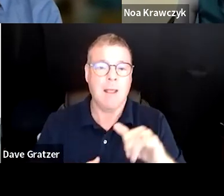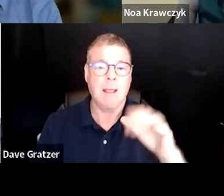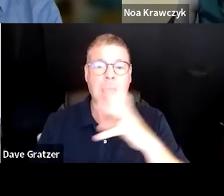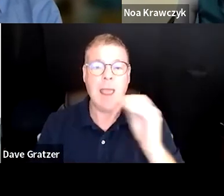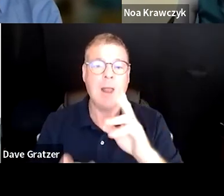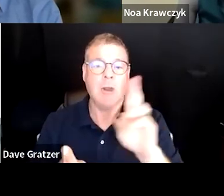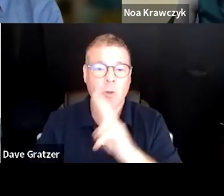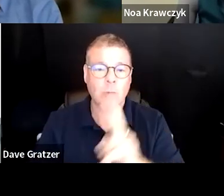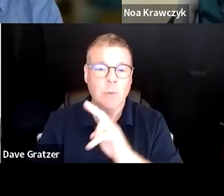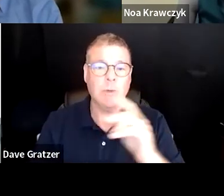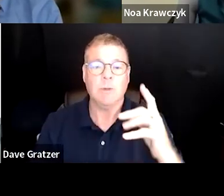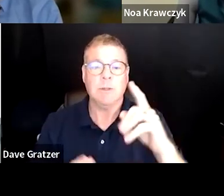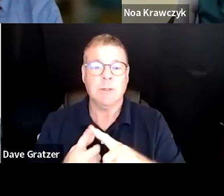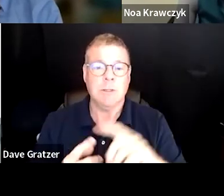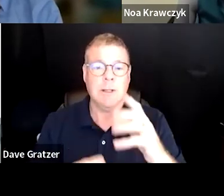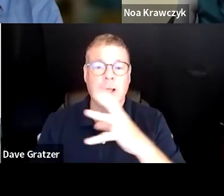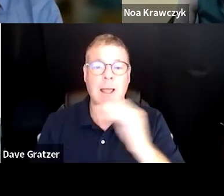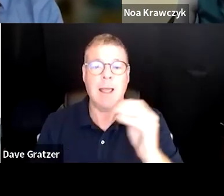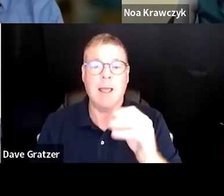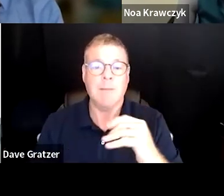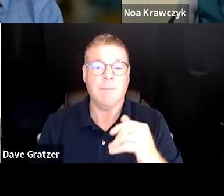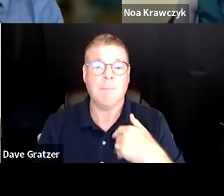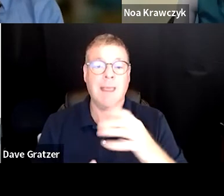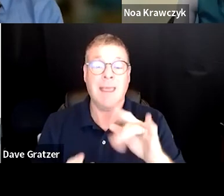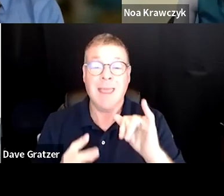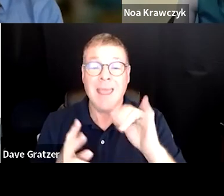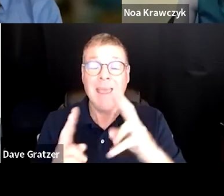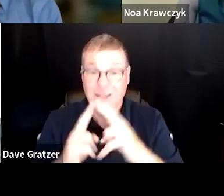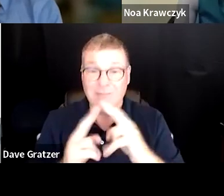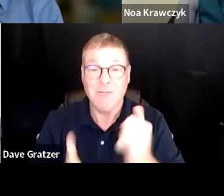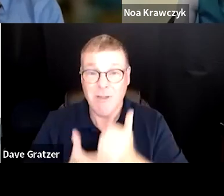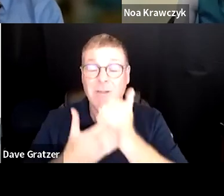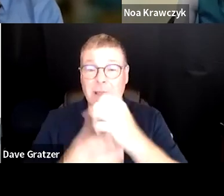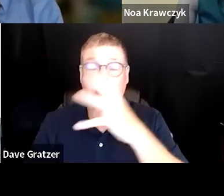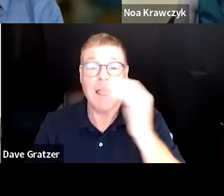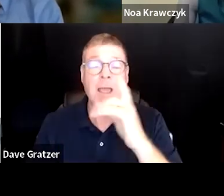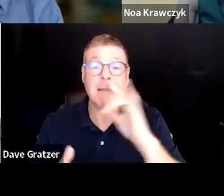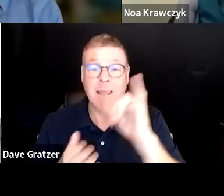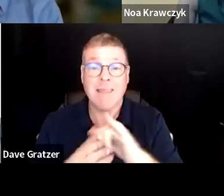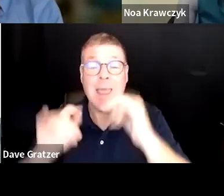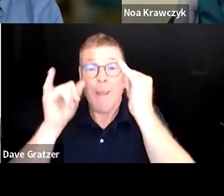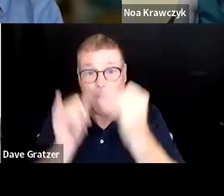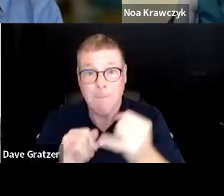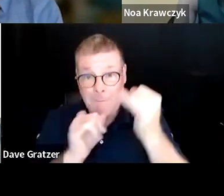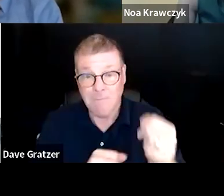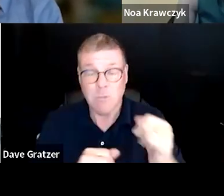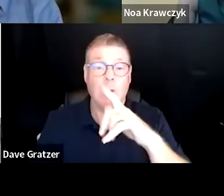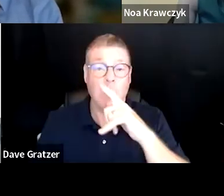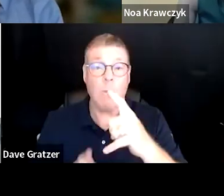as well as our mental health providers. So that an individual coming out of the jail